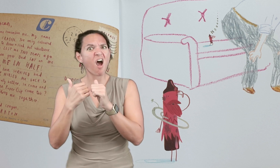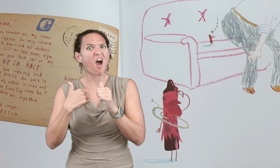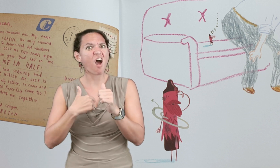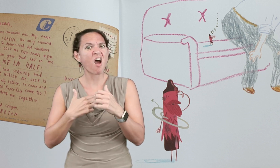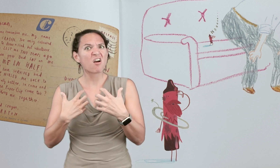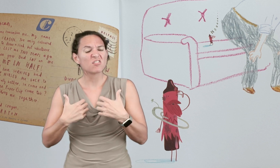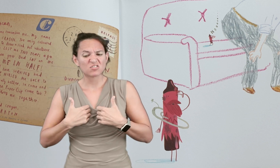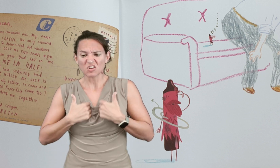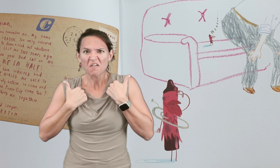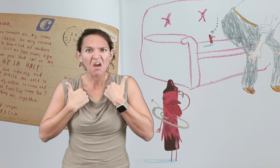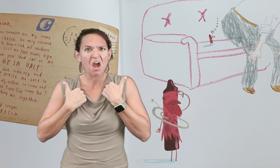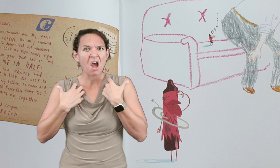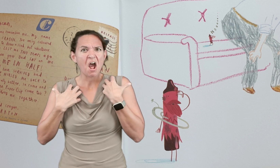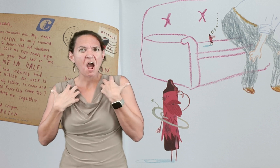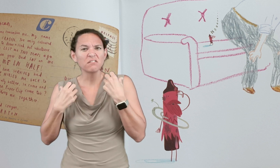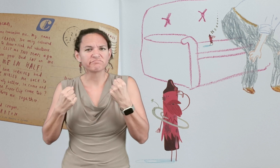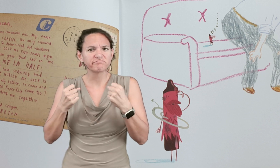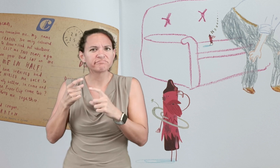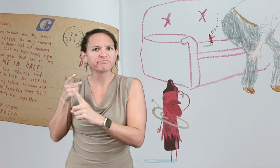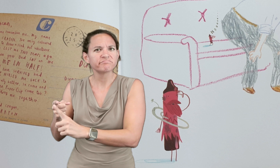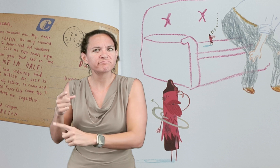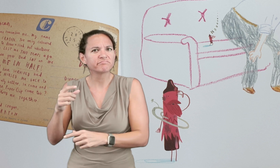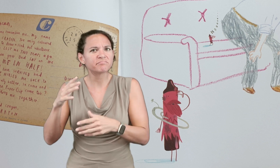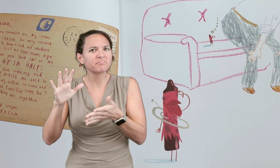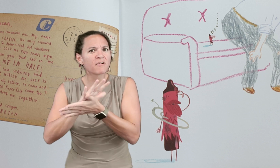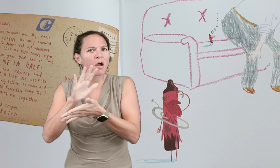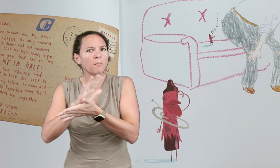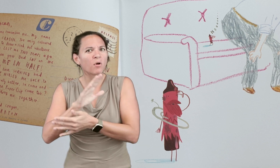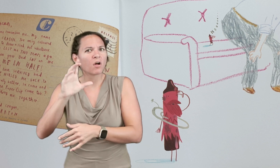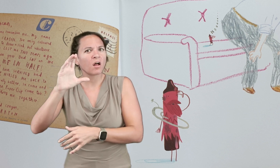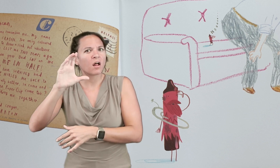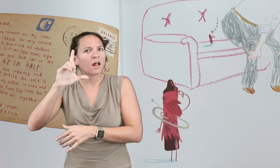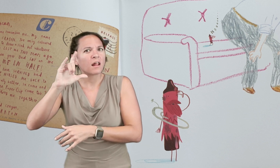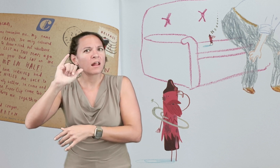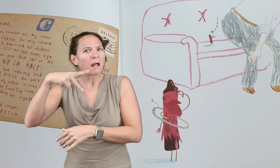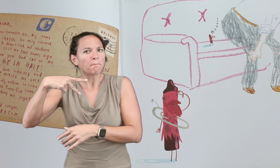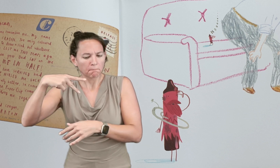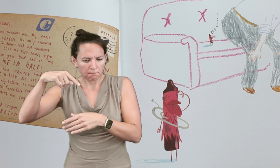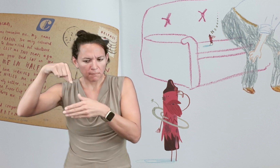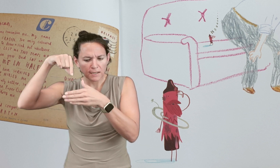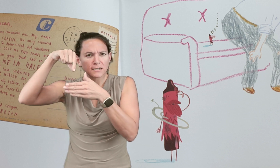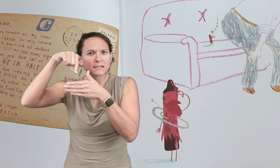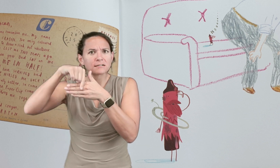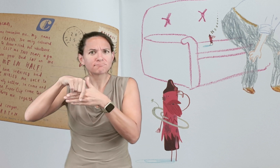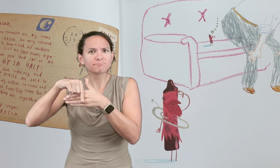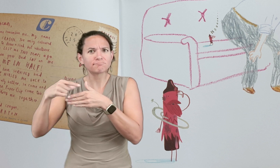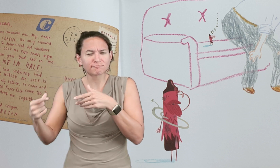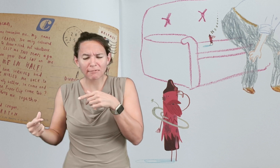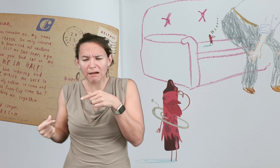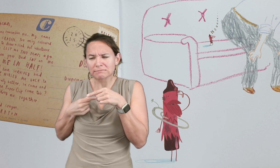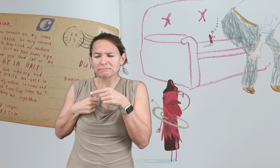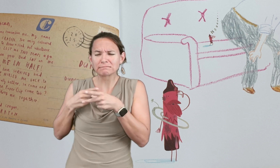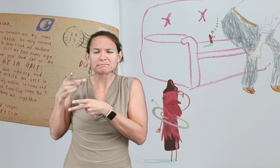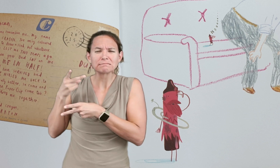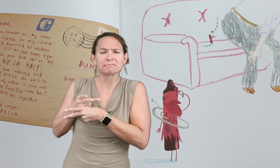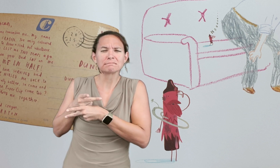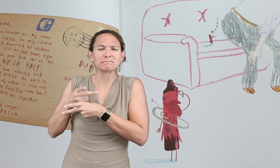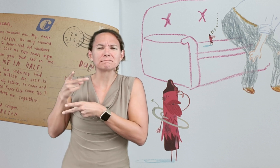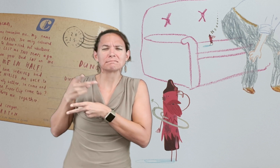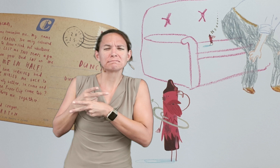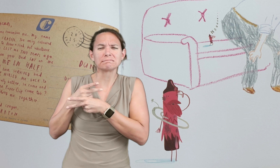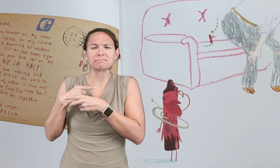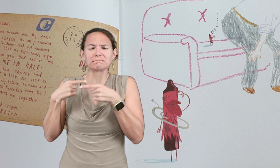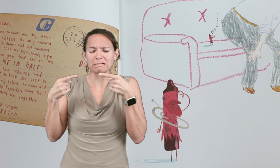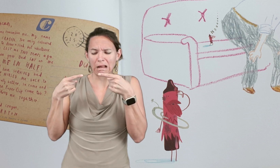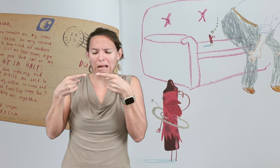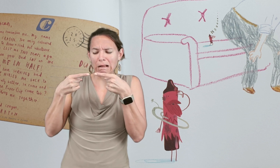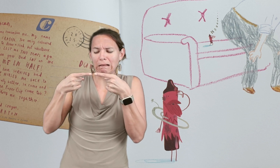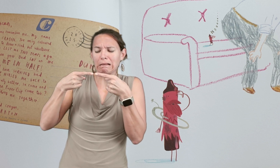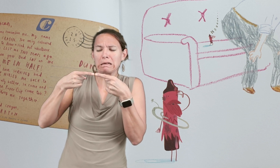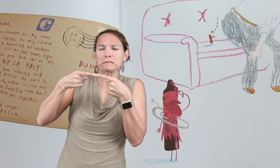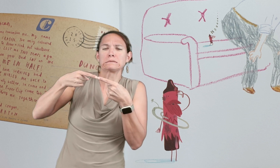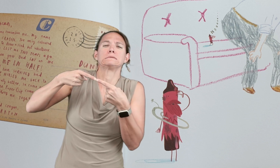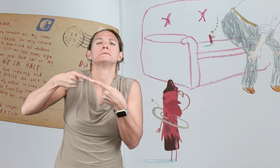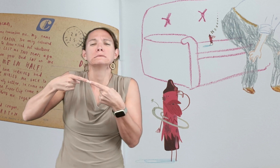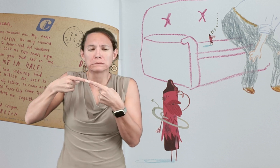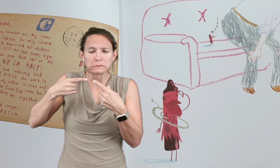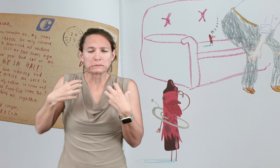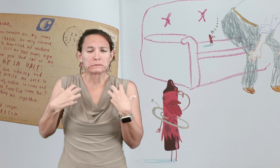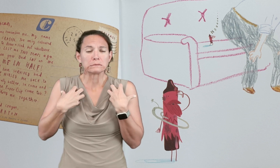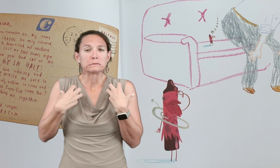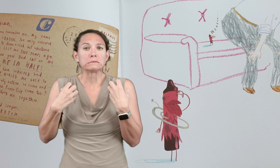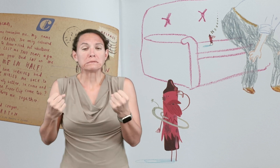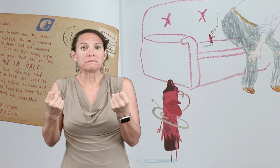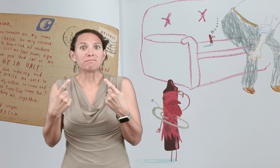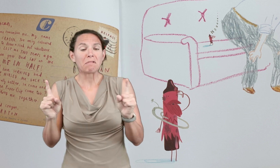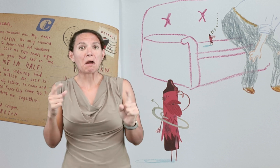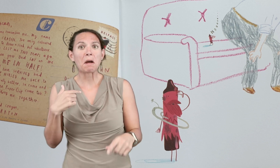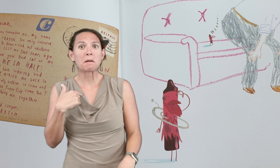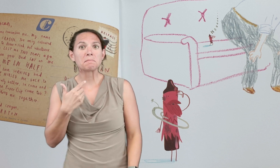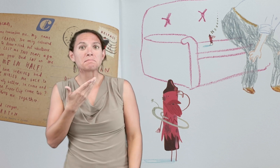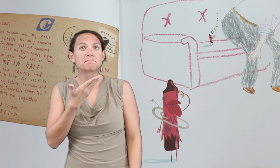Oh, I never wouldʻve survived if Paperclip not took care of me and nursed my back to health.